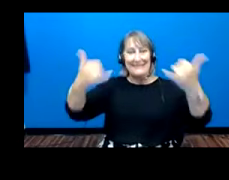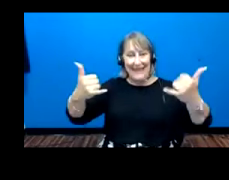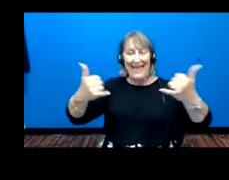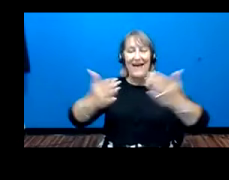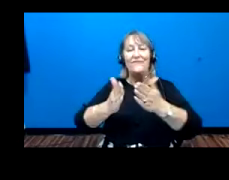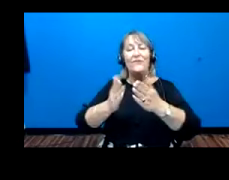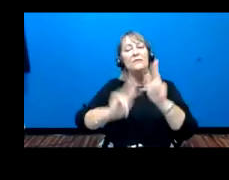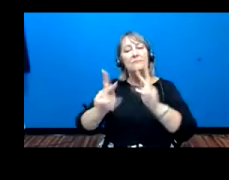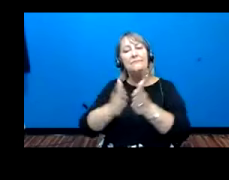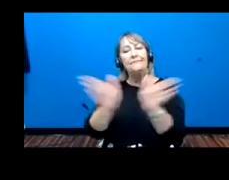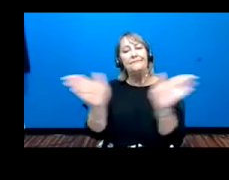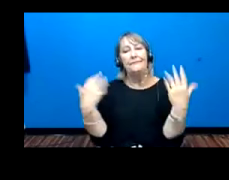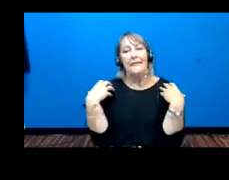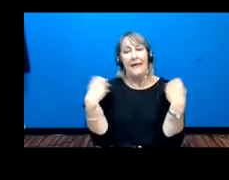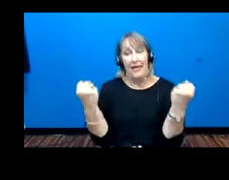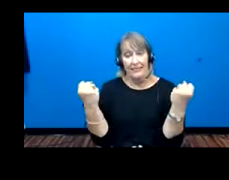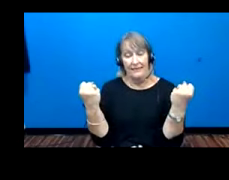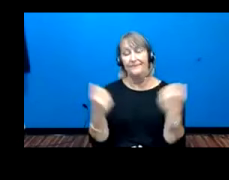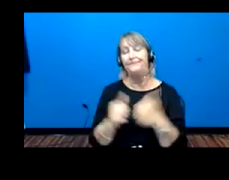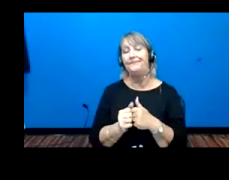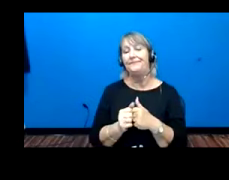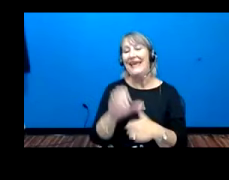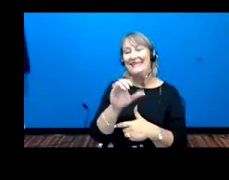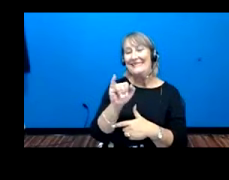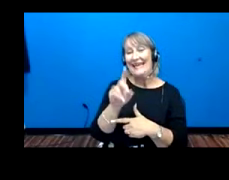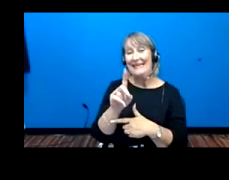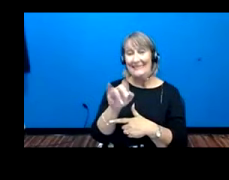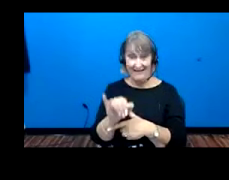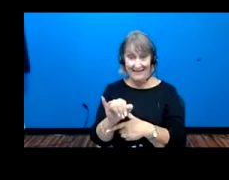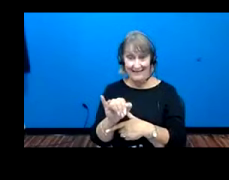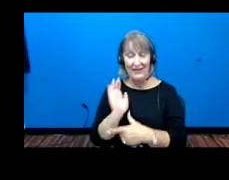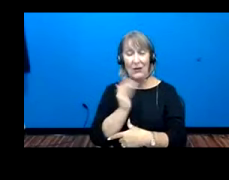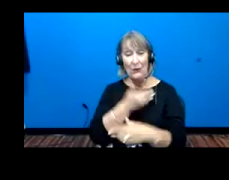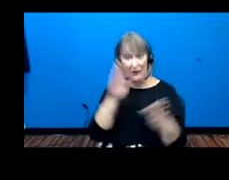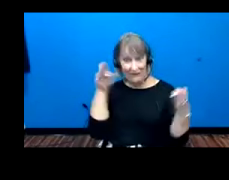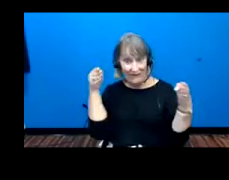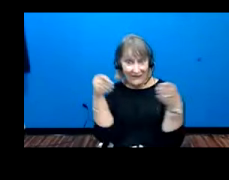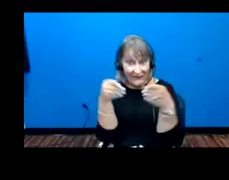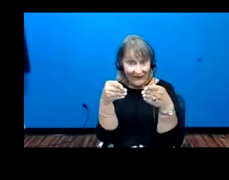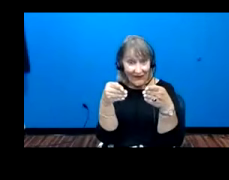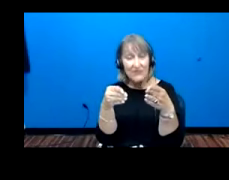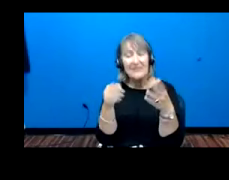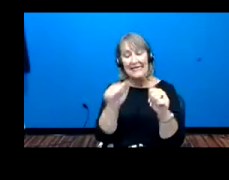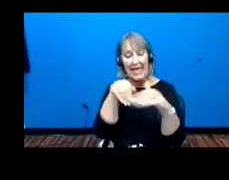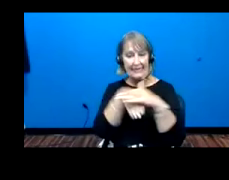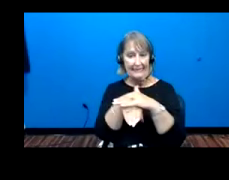As you know, at the Center for Inclusive Design and Innovation, what we're focused on is accessibility and inclusion.